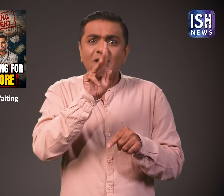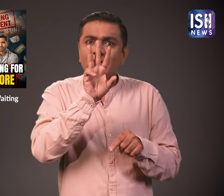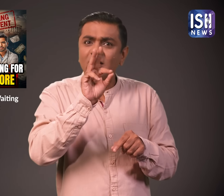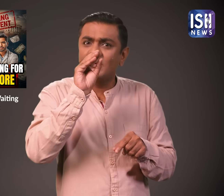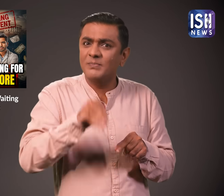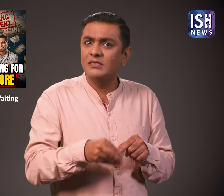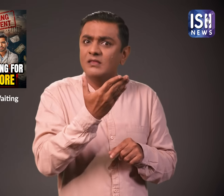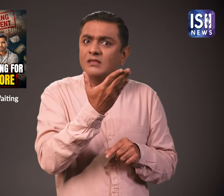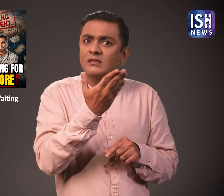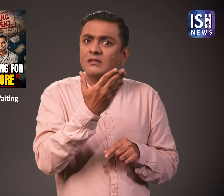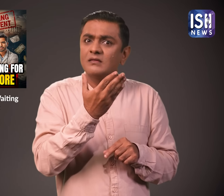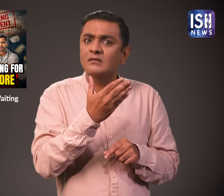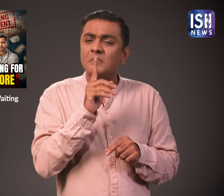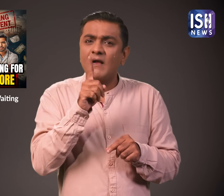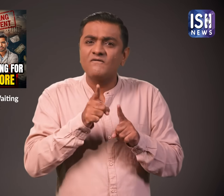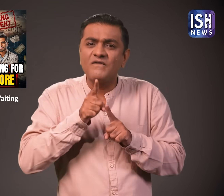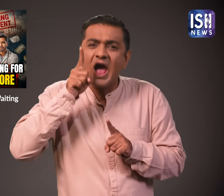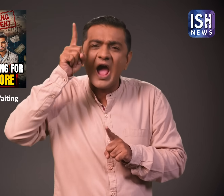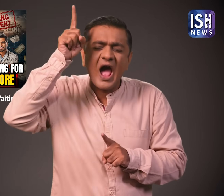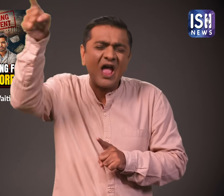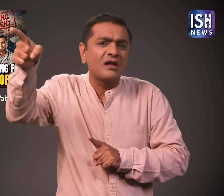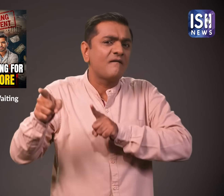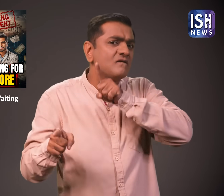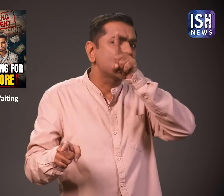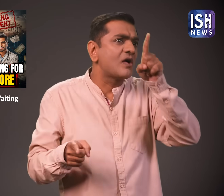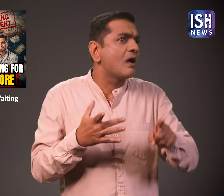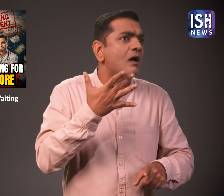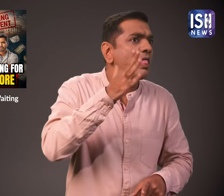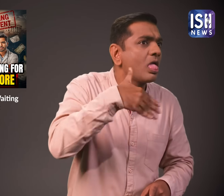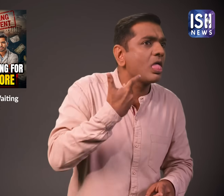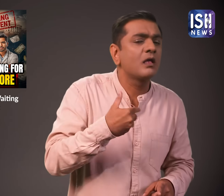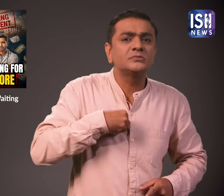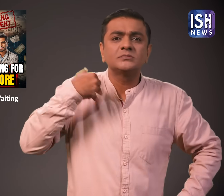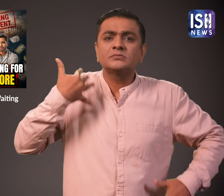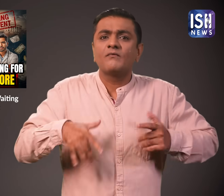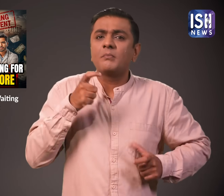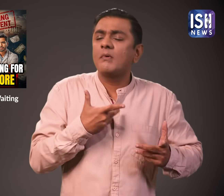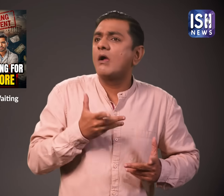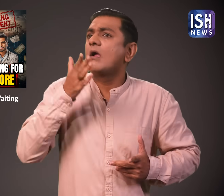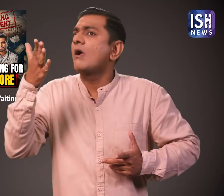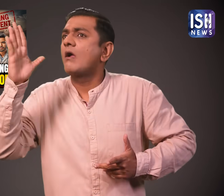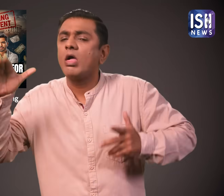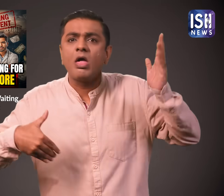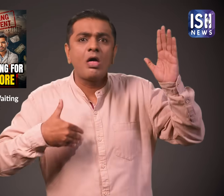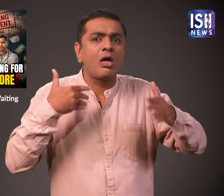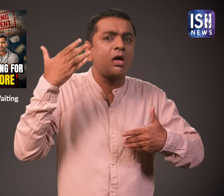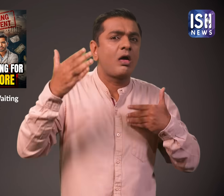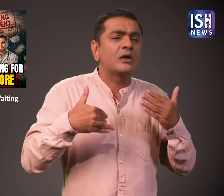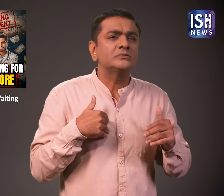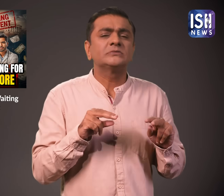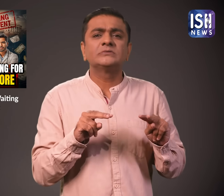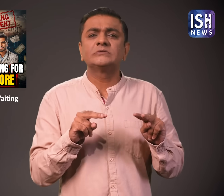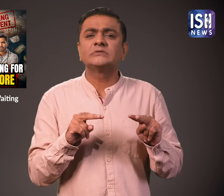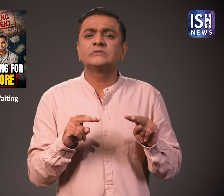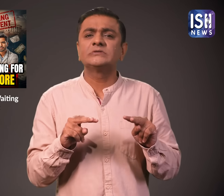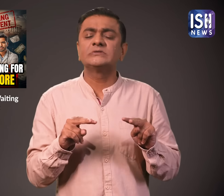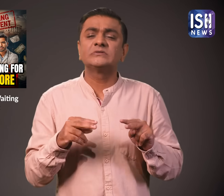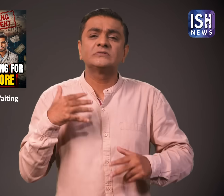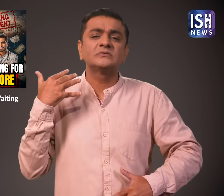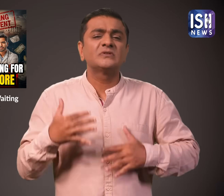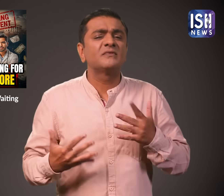With 130 hospitals spread far apart, people are suffering badly,